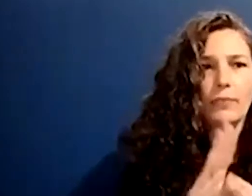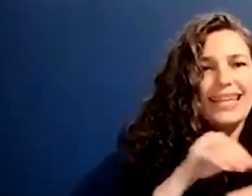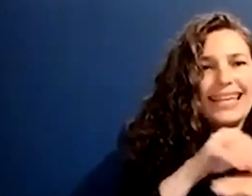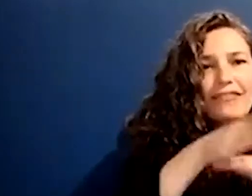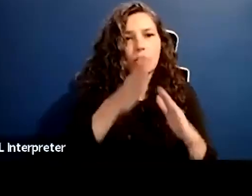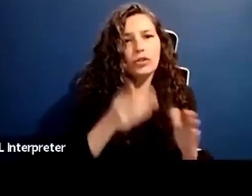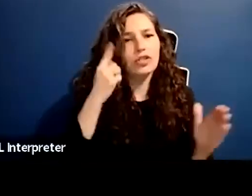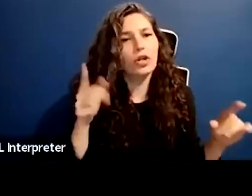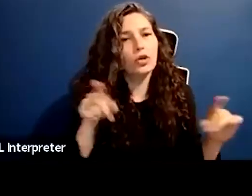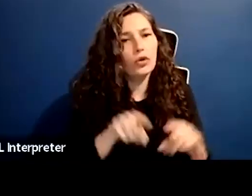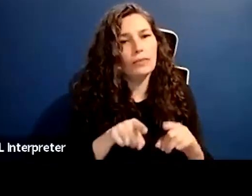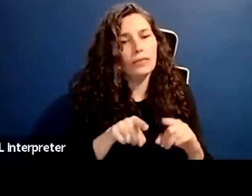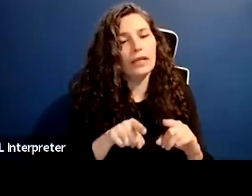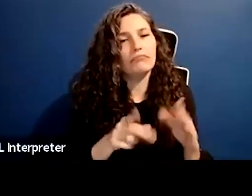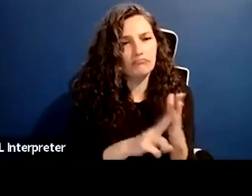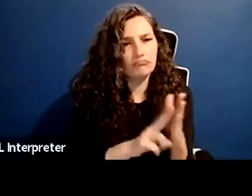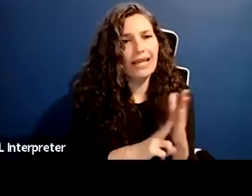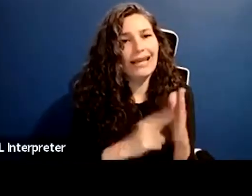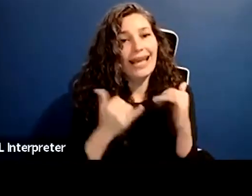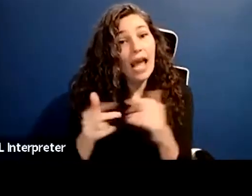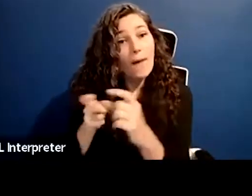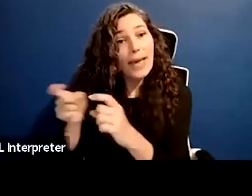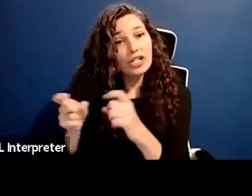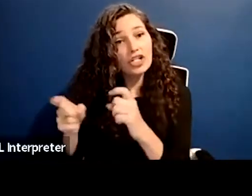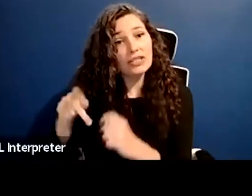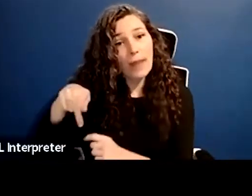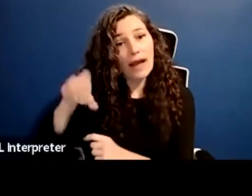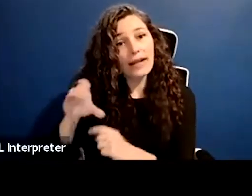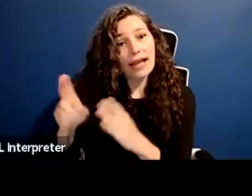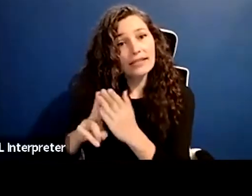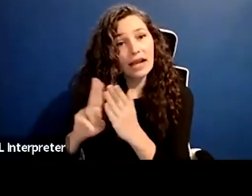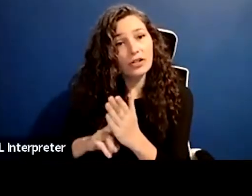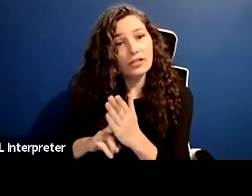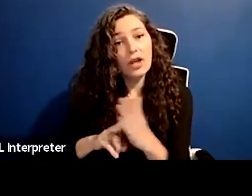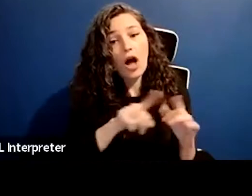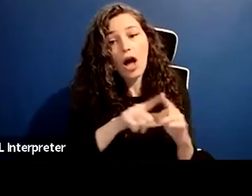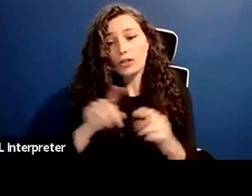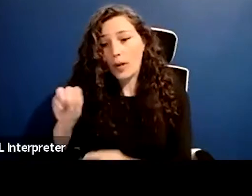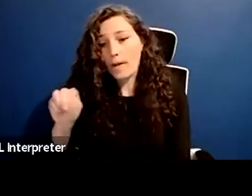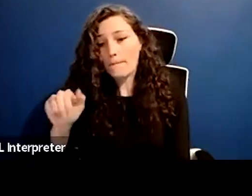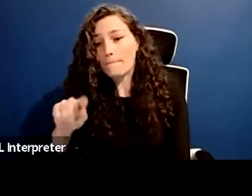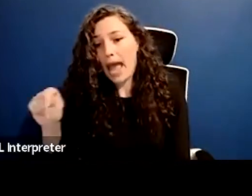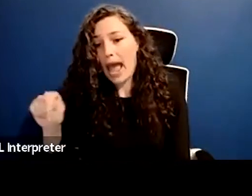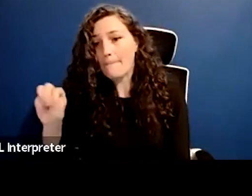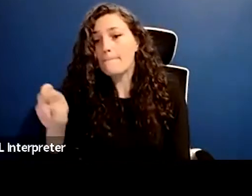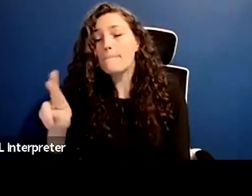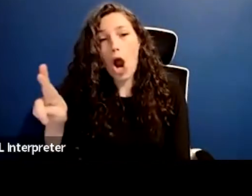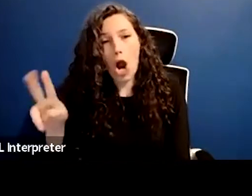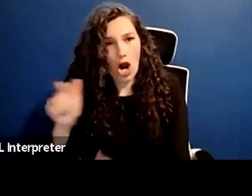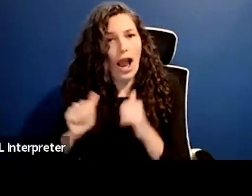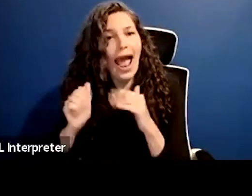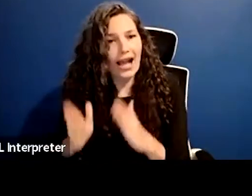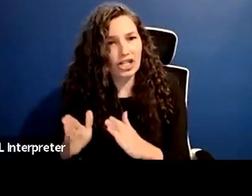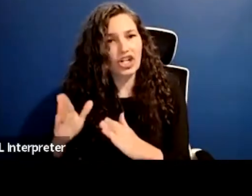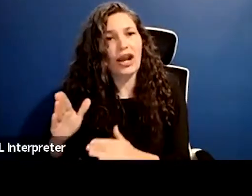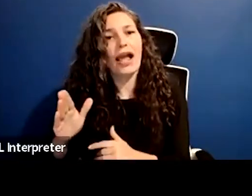And we also have actor and podcaster, Matt Marr, with us today. Matt is the co-host of the popular